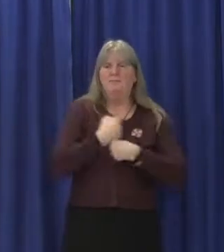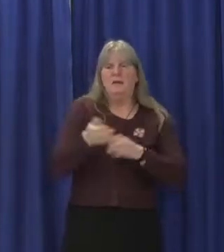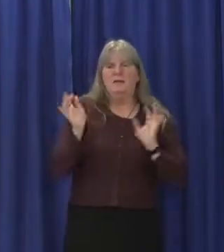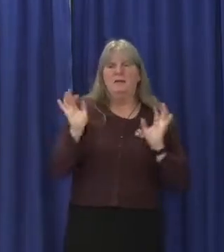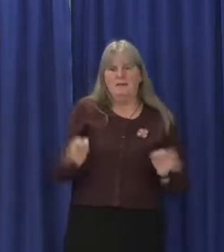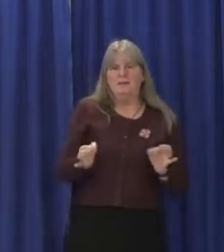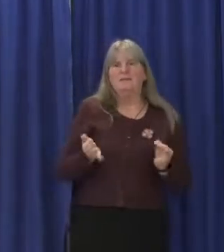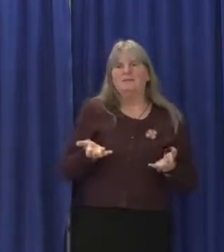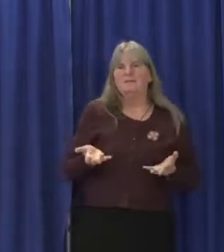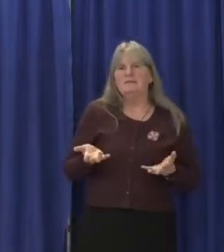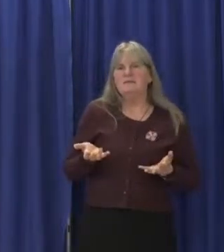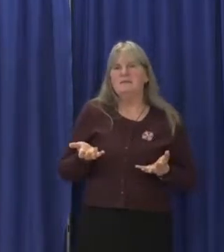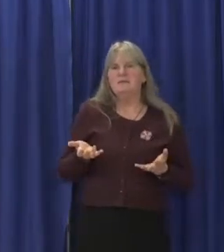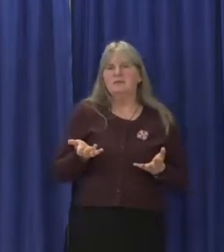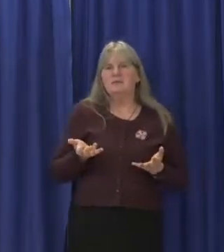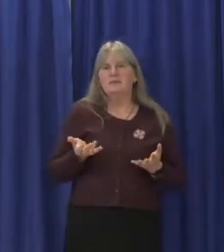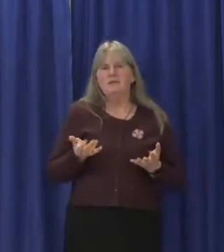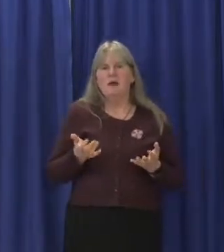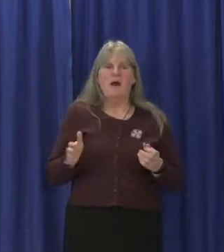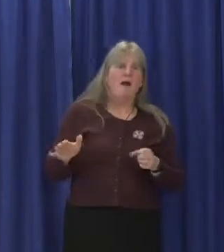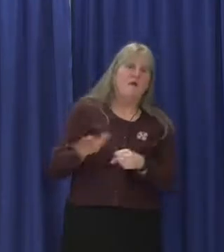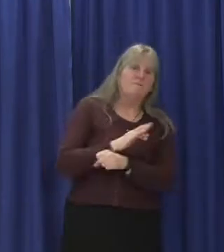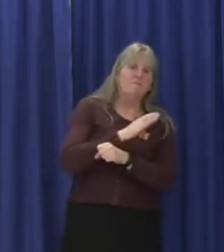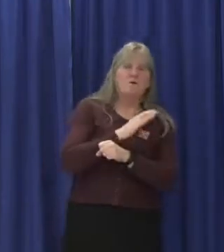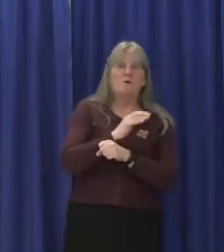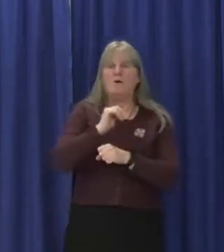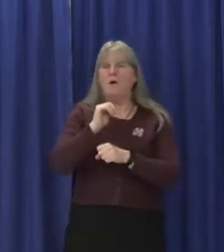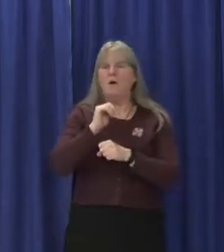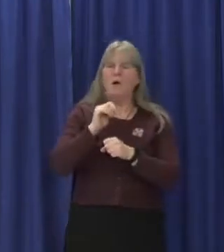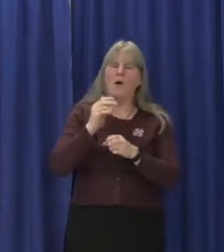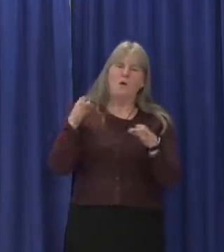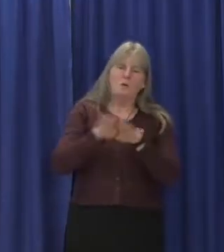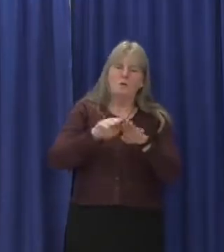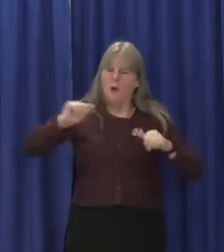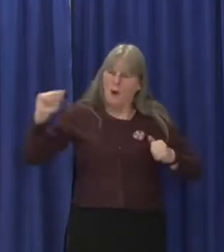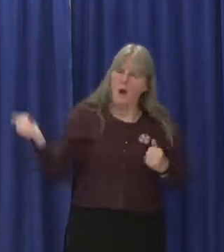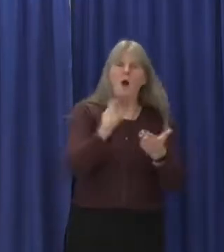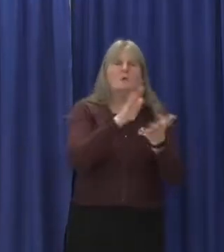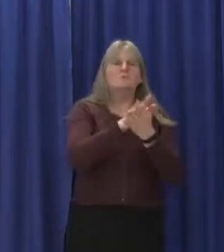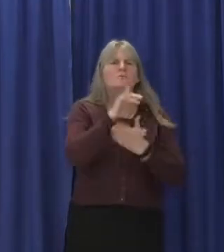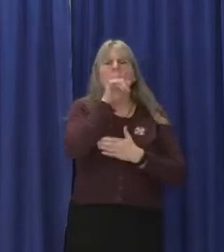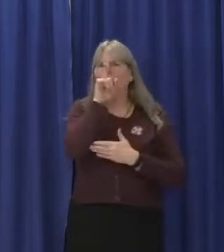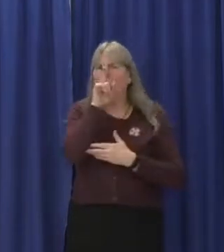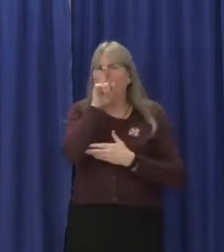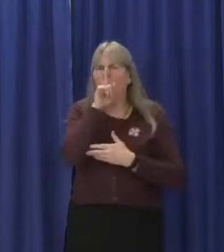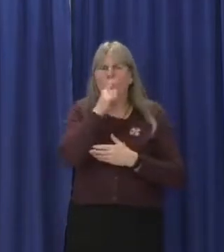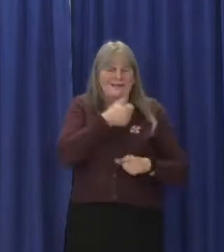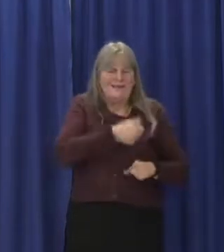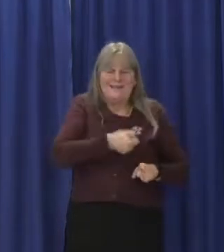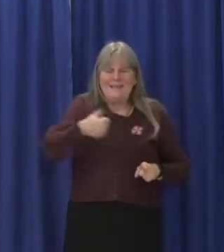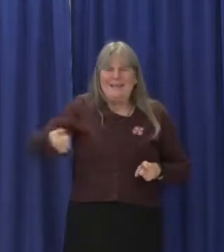wide policy to shut down schools, plural. And so more information on that is coming out as soon as possible as well.